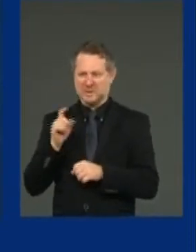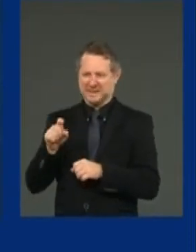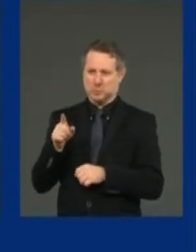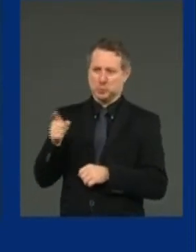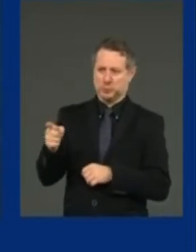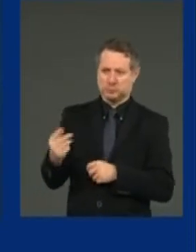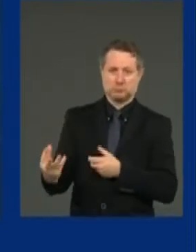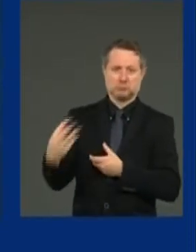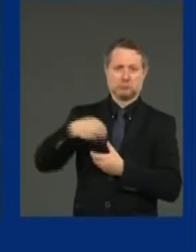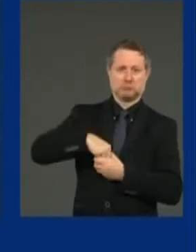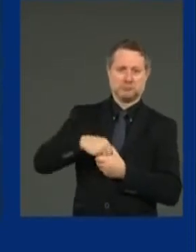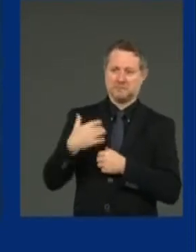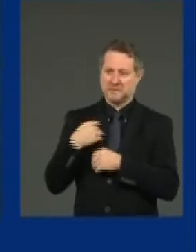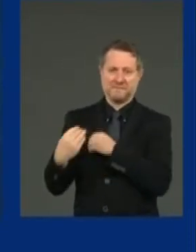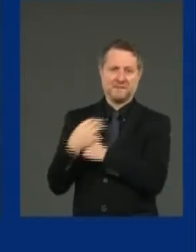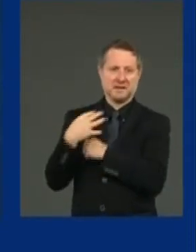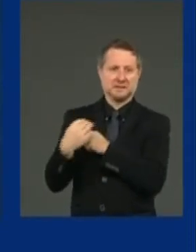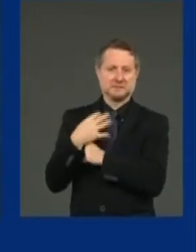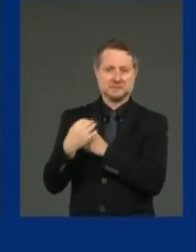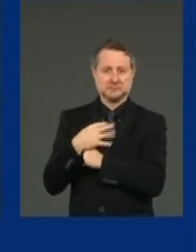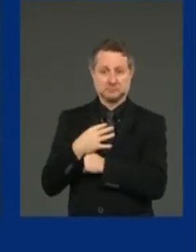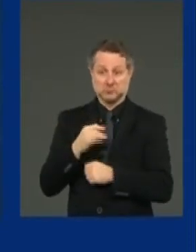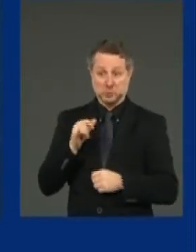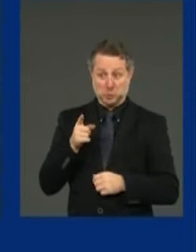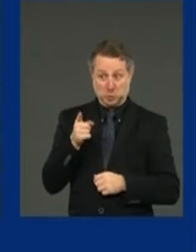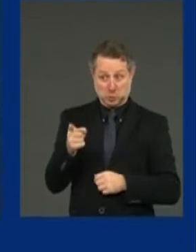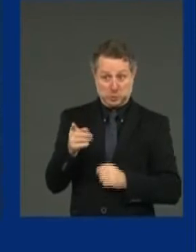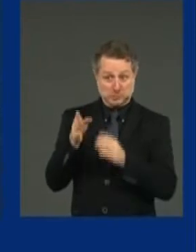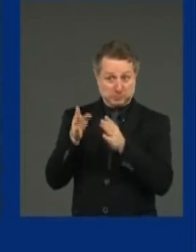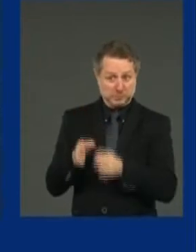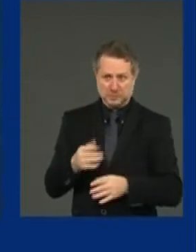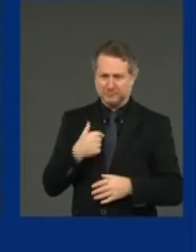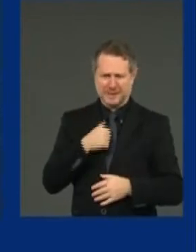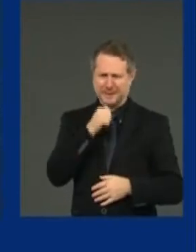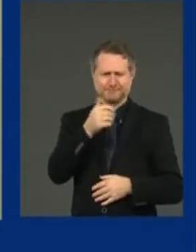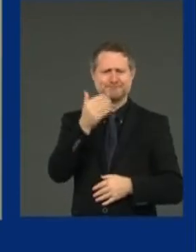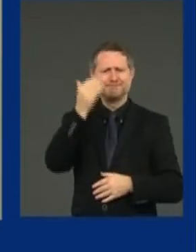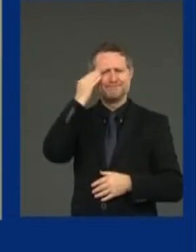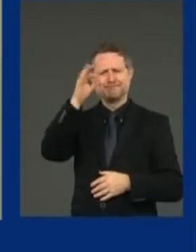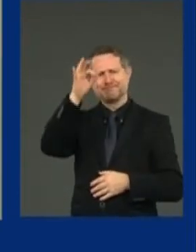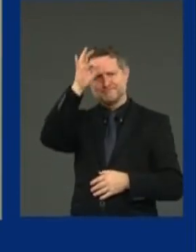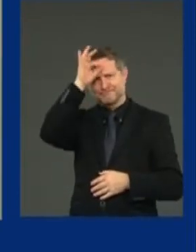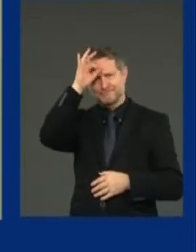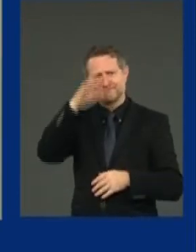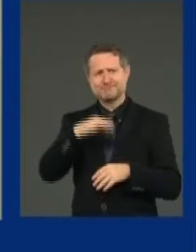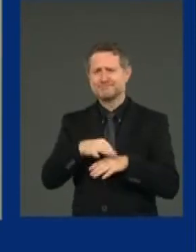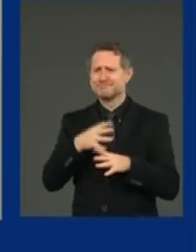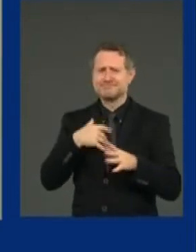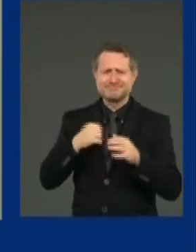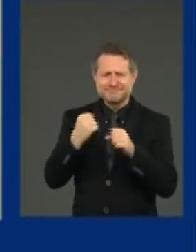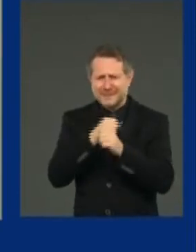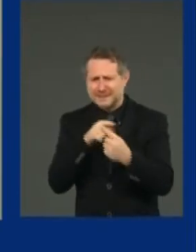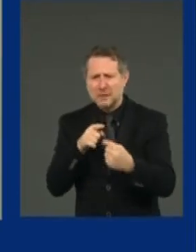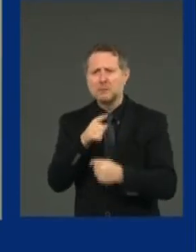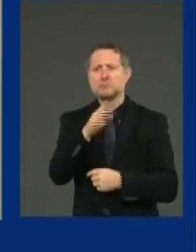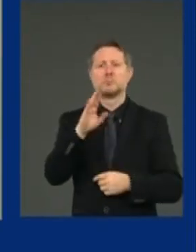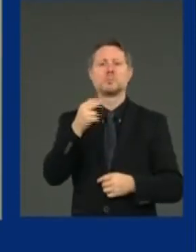BEFORE, DOCTOR. THAT'S WHY WE NEED YOU TO ADVISE